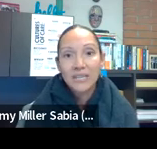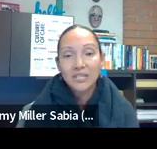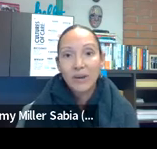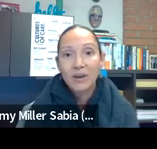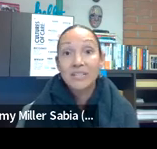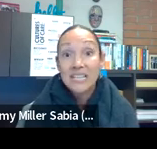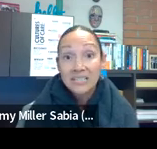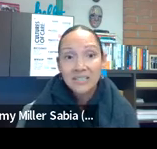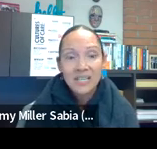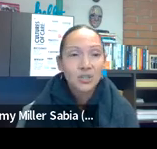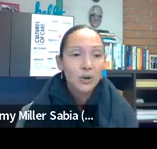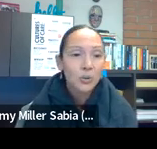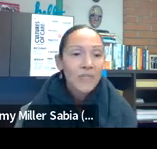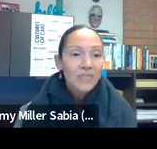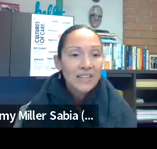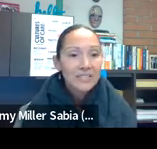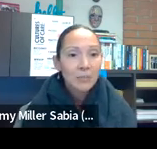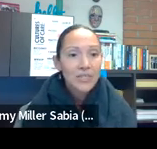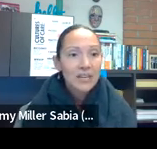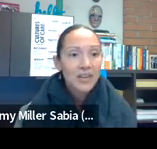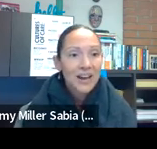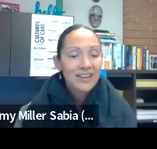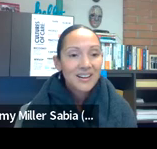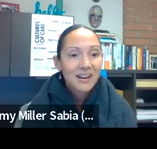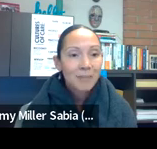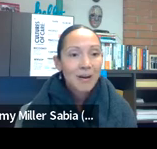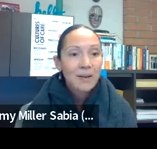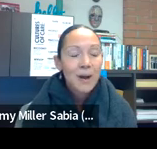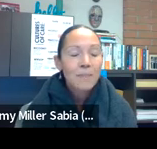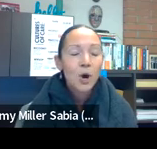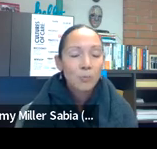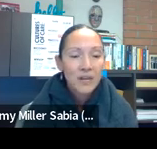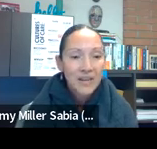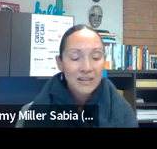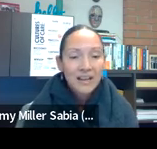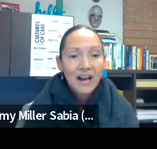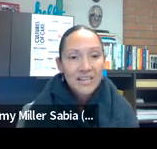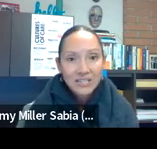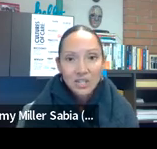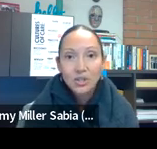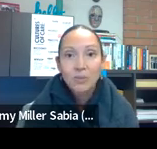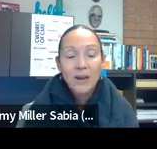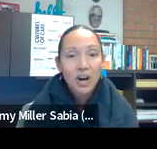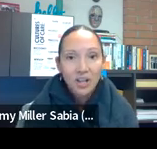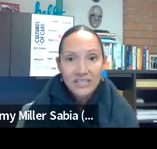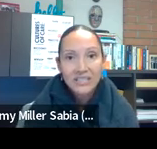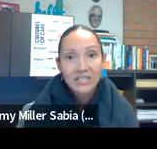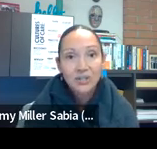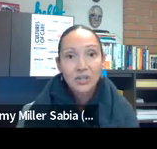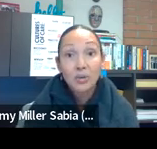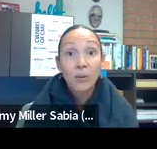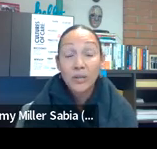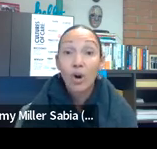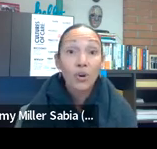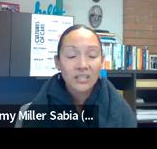and being around needs. And so that's something that I'm hoping that I continue to do my colleagues continue to do that.